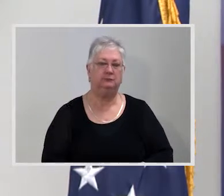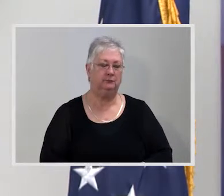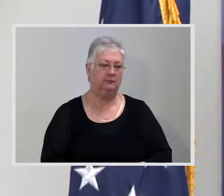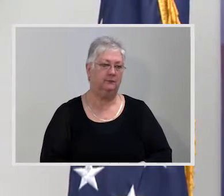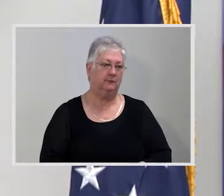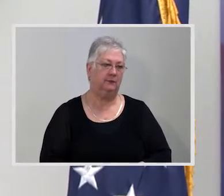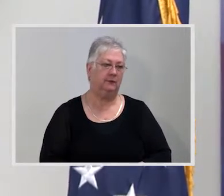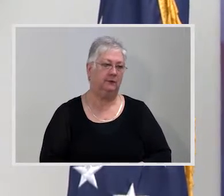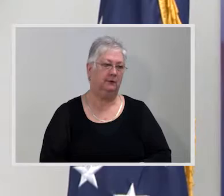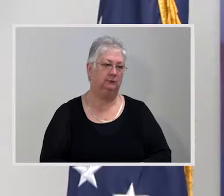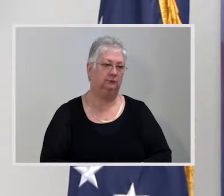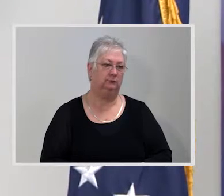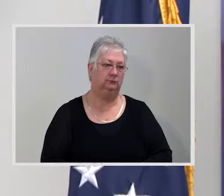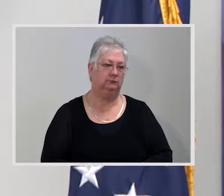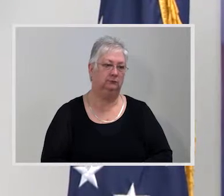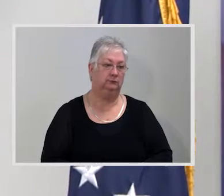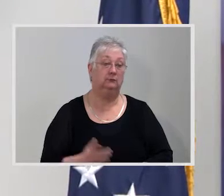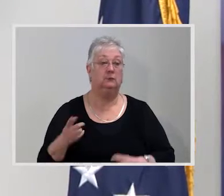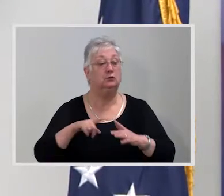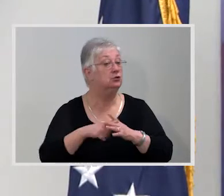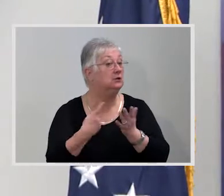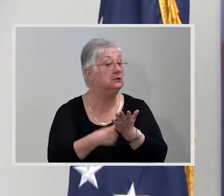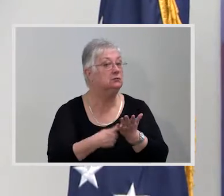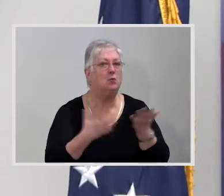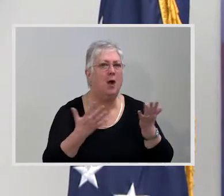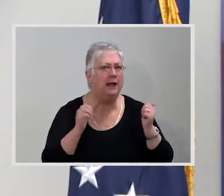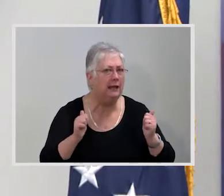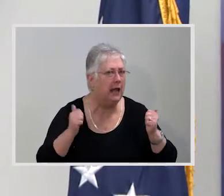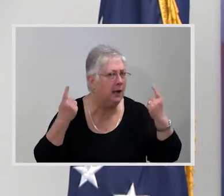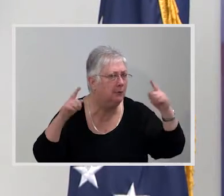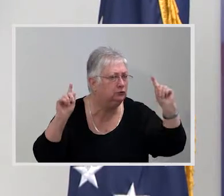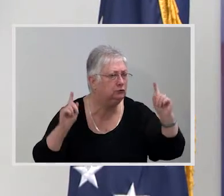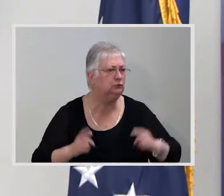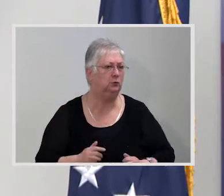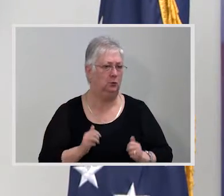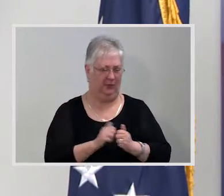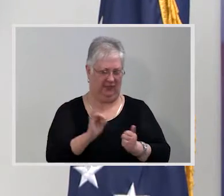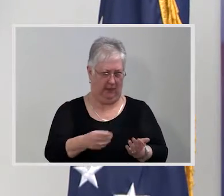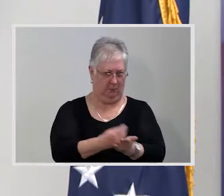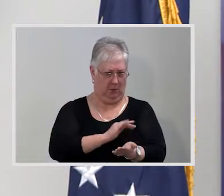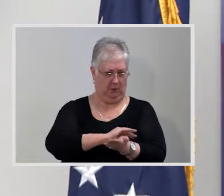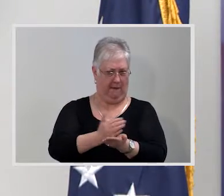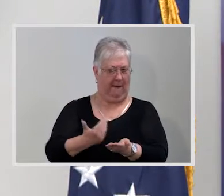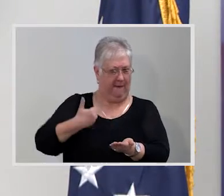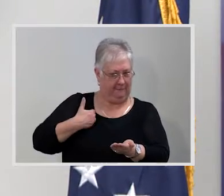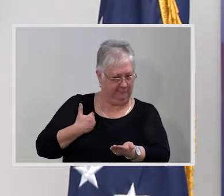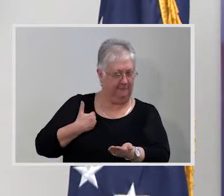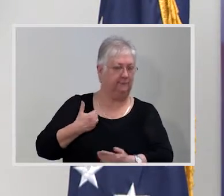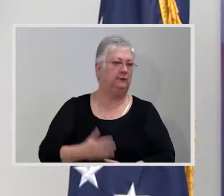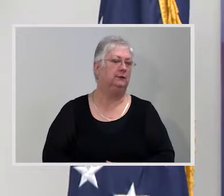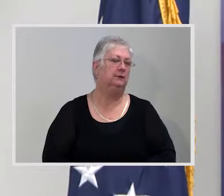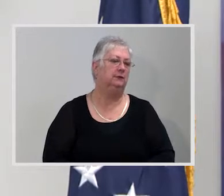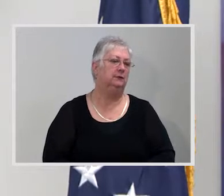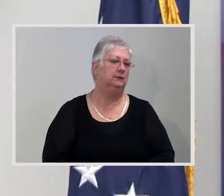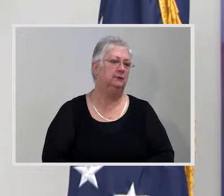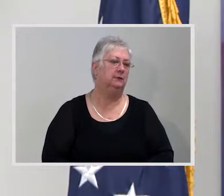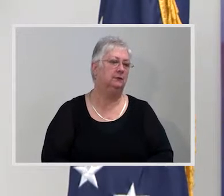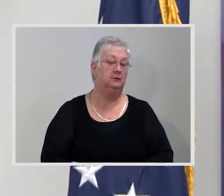THEMSELVES ABOUT WHAT THEY COULD GET DONE WITH THOSE DOLLARS. AND NOW WE'RE AT THE STAGE WHERE WE CAN ACCEPT AND REALLY WORK